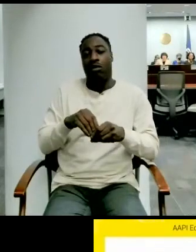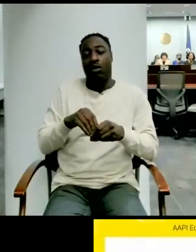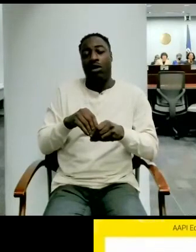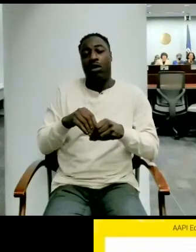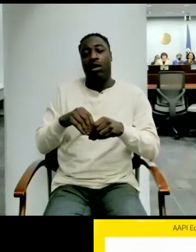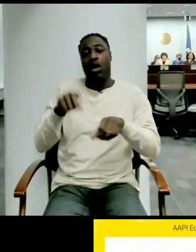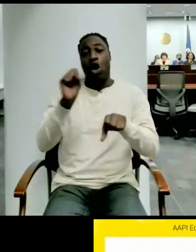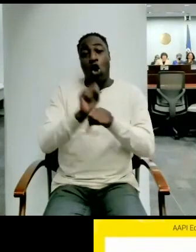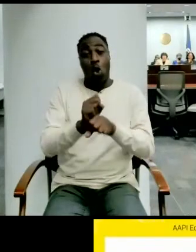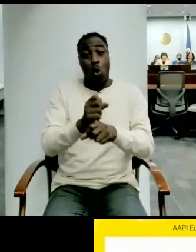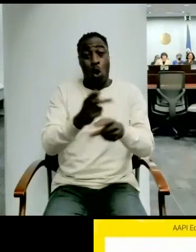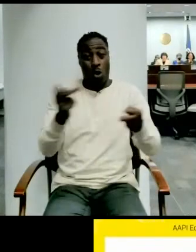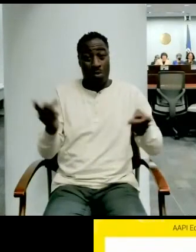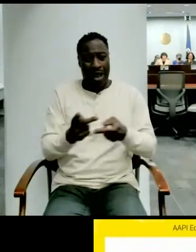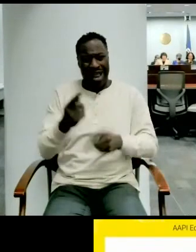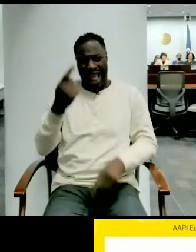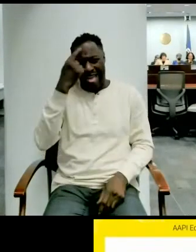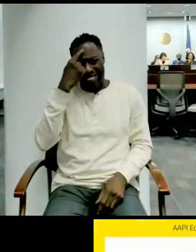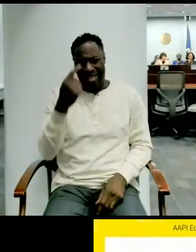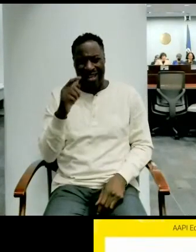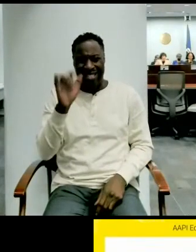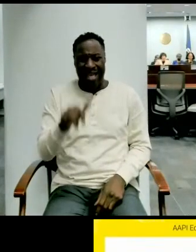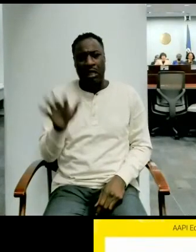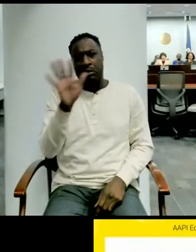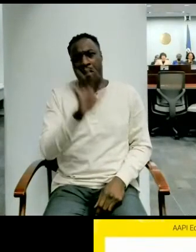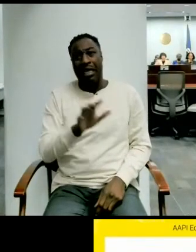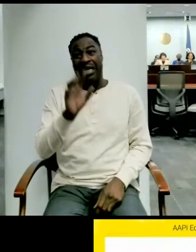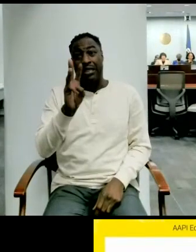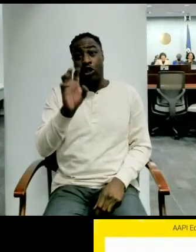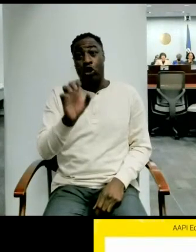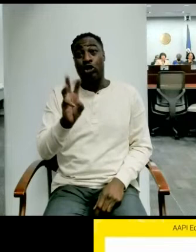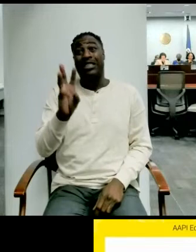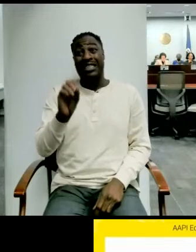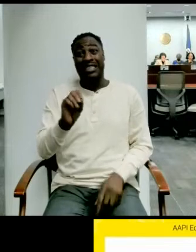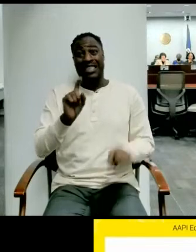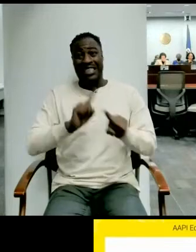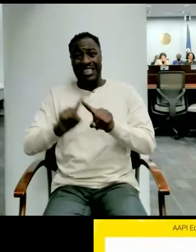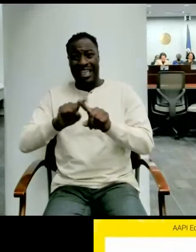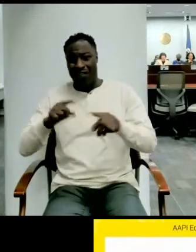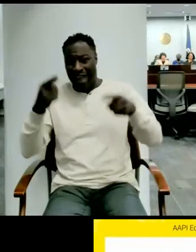workplace um I think that would come up to about 660 incidents. Are you aware of these,